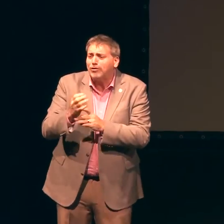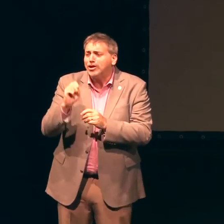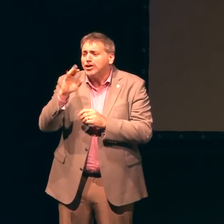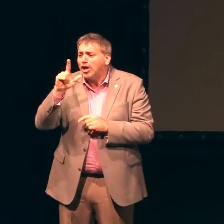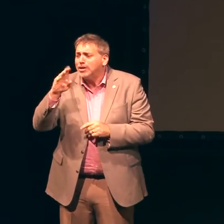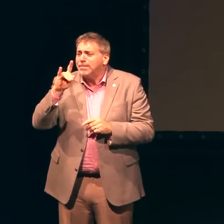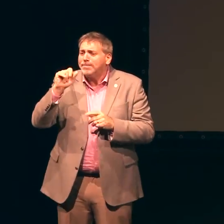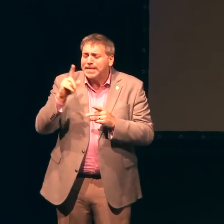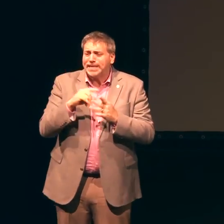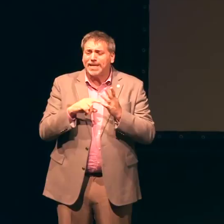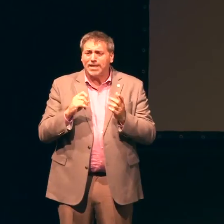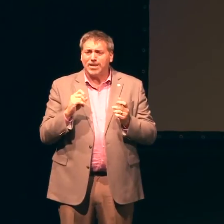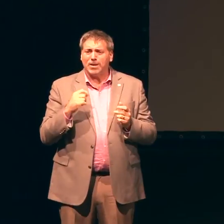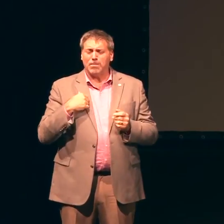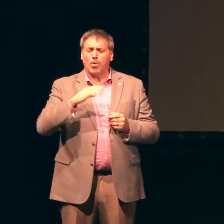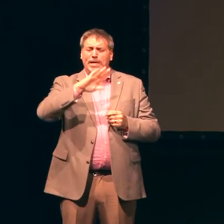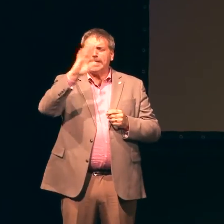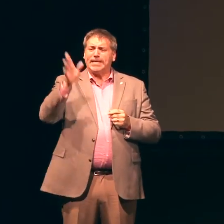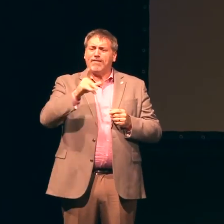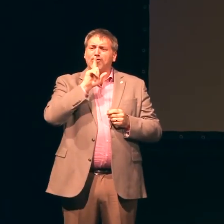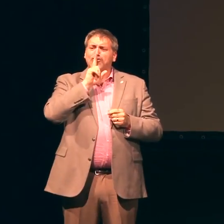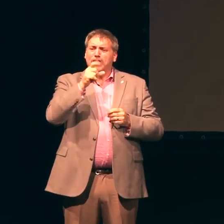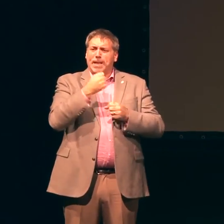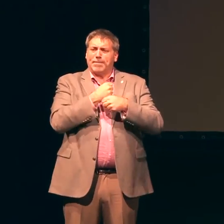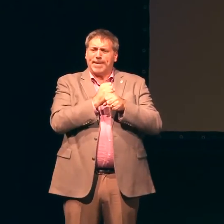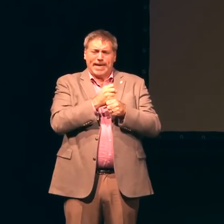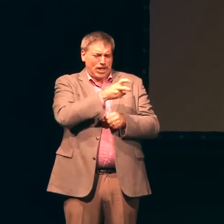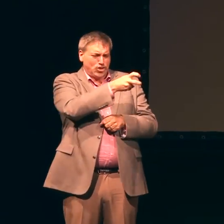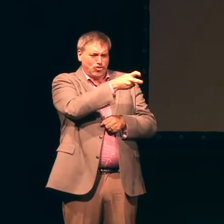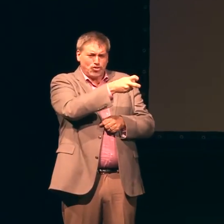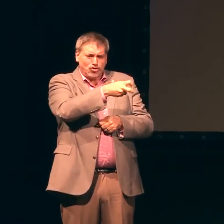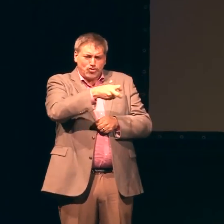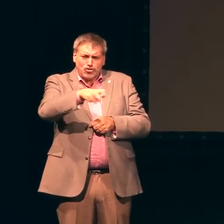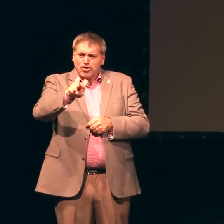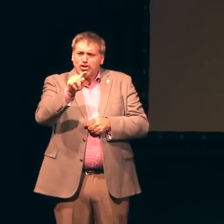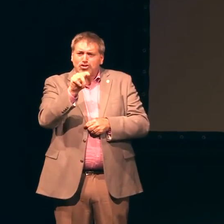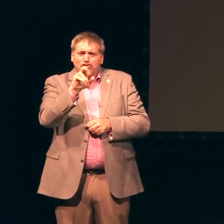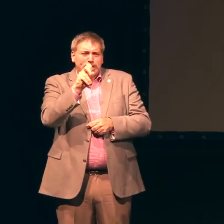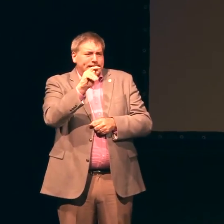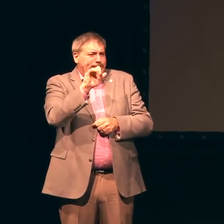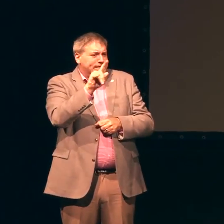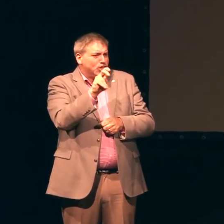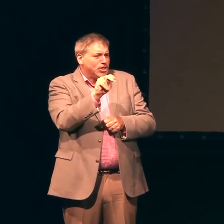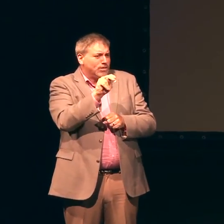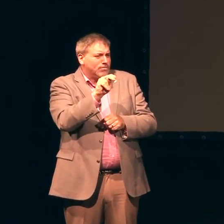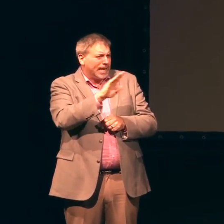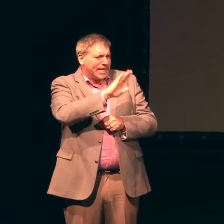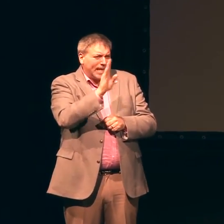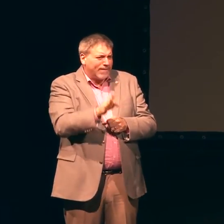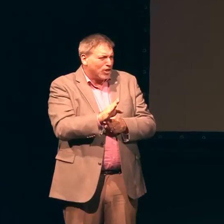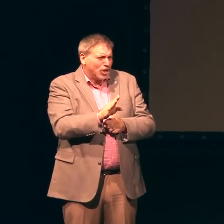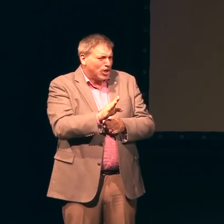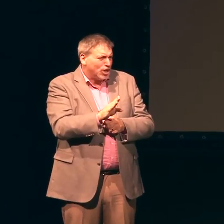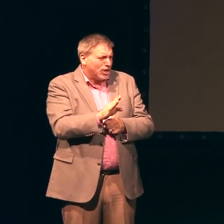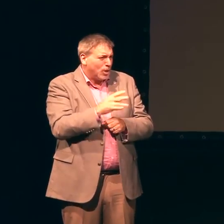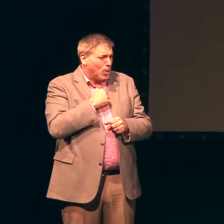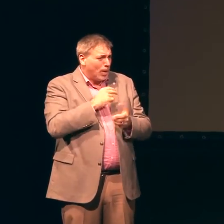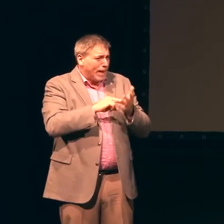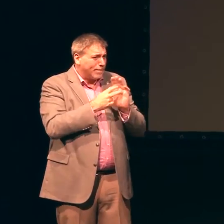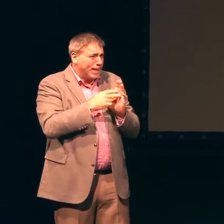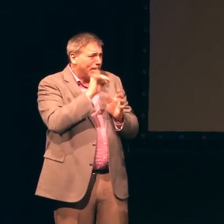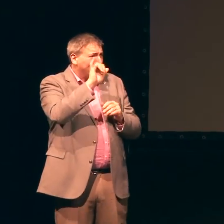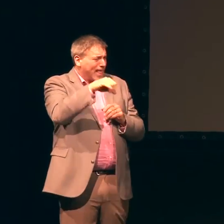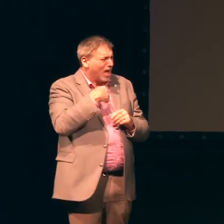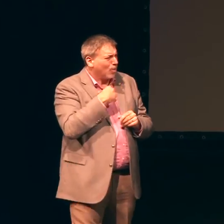communicate through social media but we never really made that transition. What I